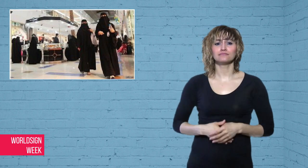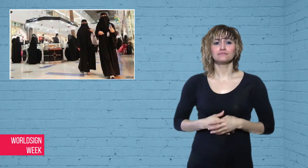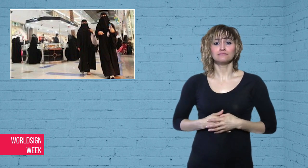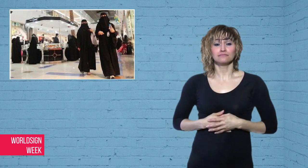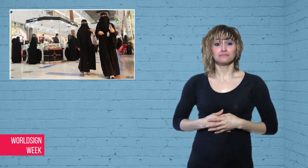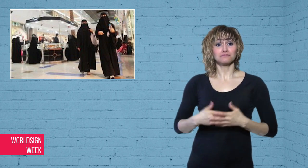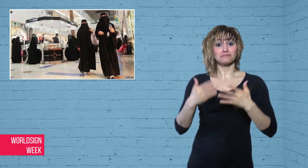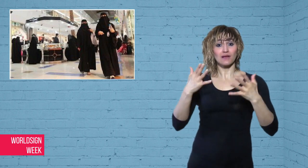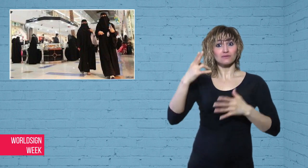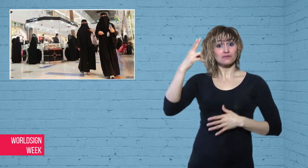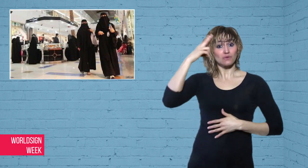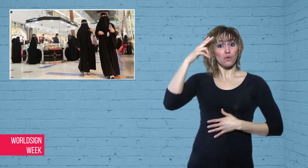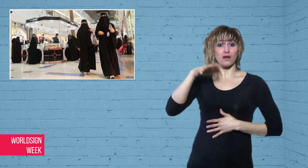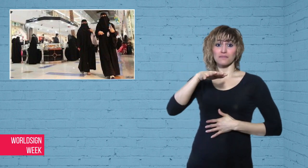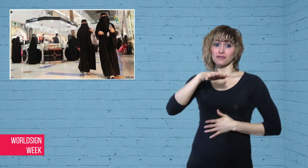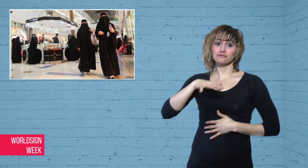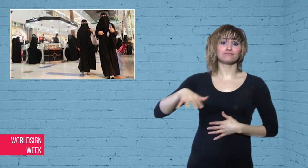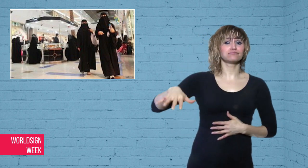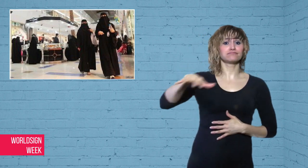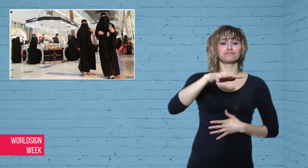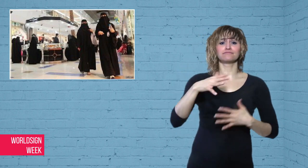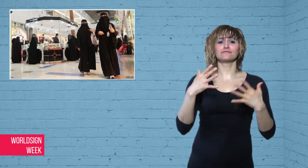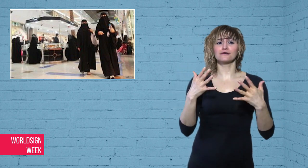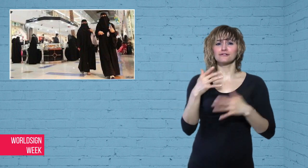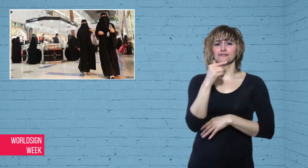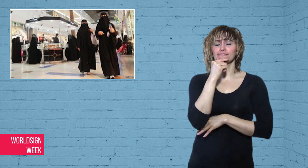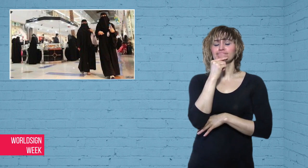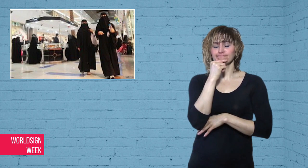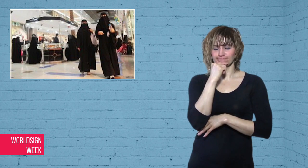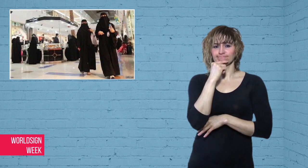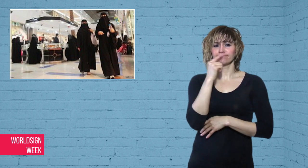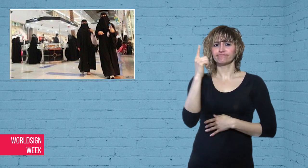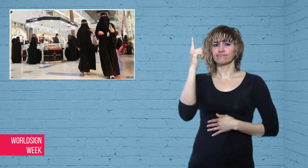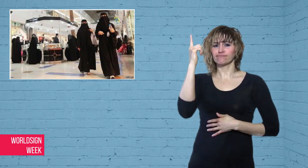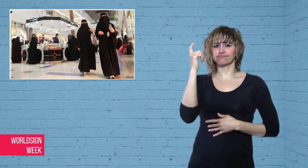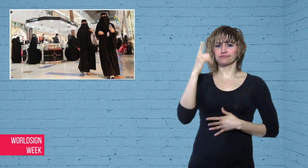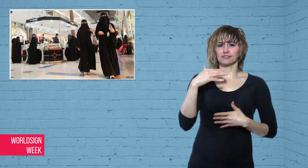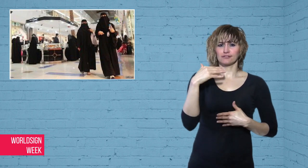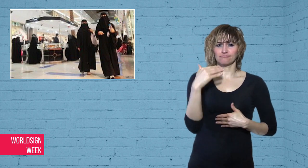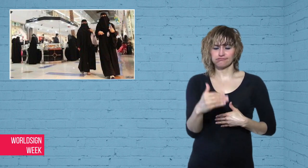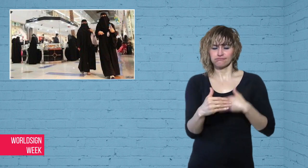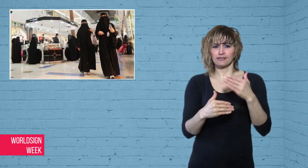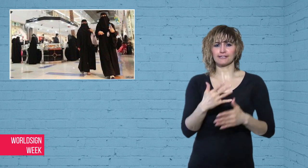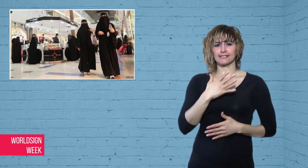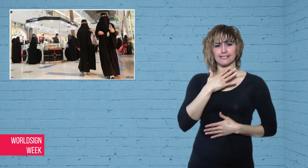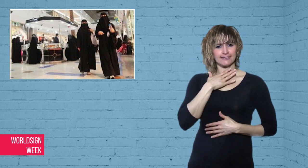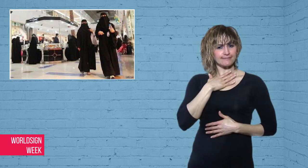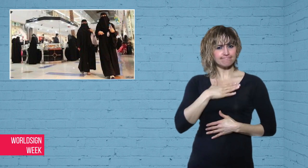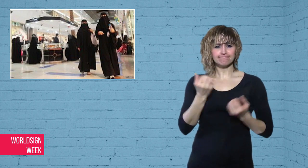The kingdom is now starting